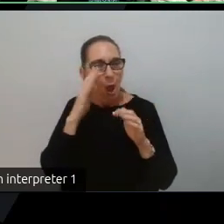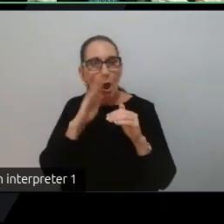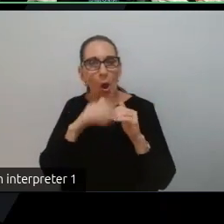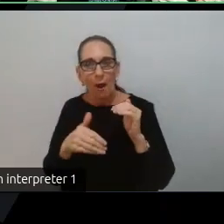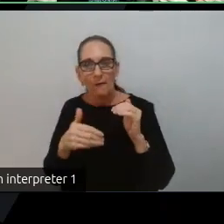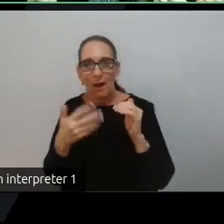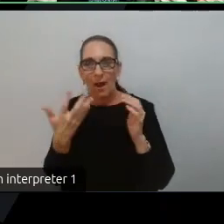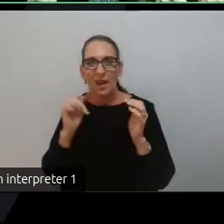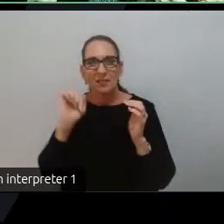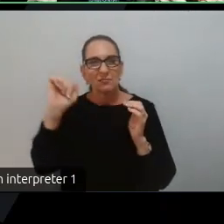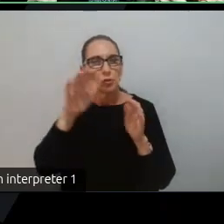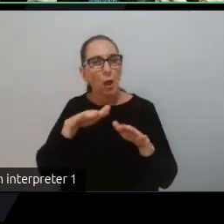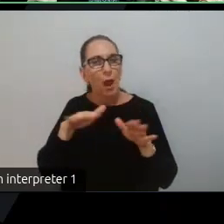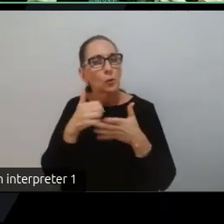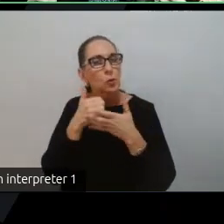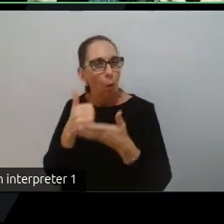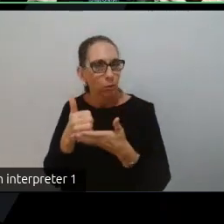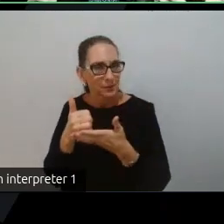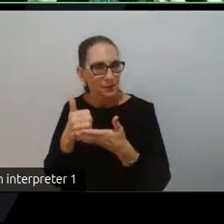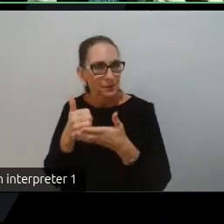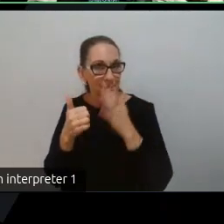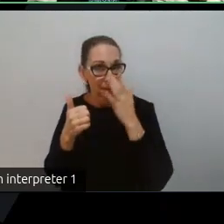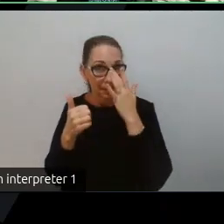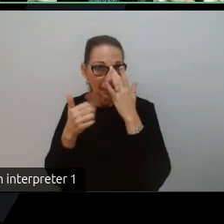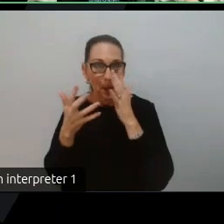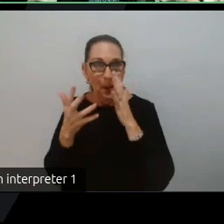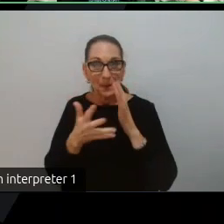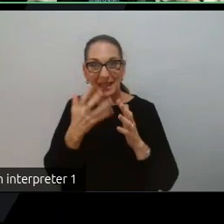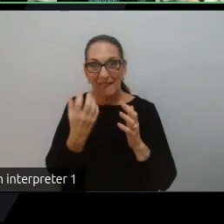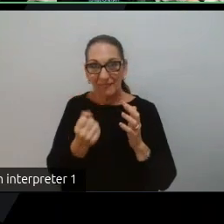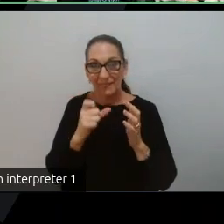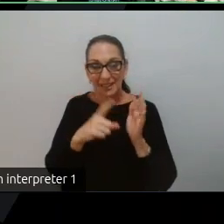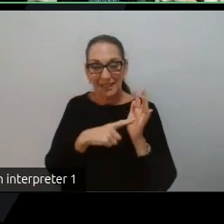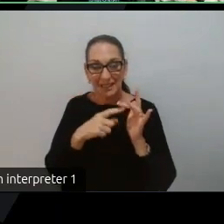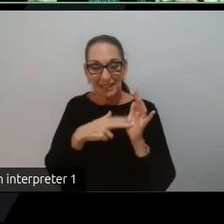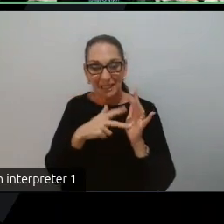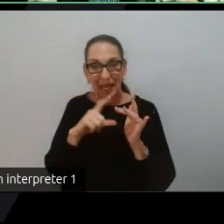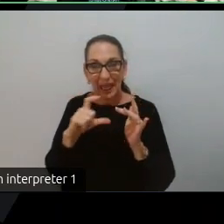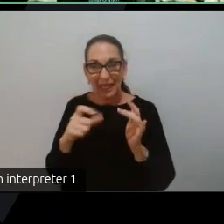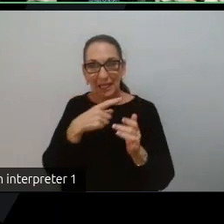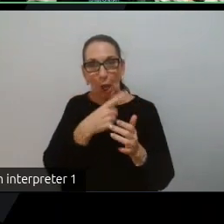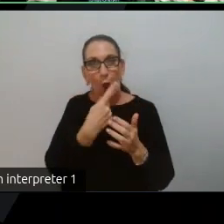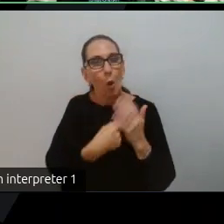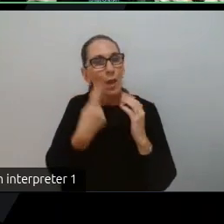their child support matters. And there is a clinic that runs um one day each week um in